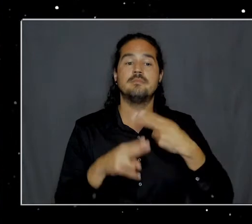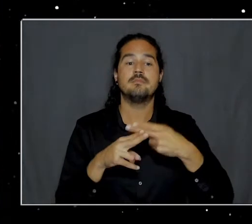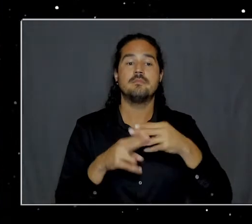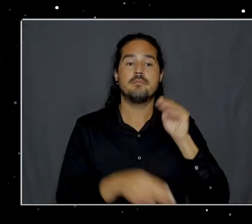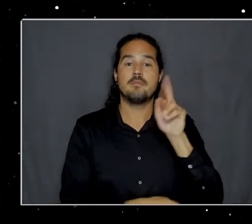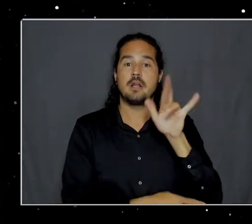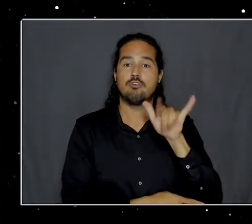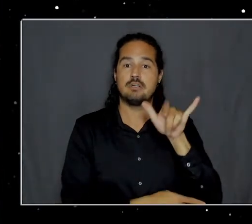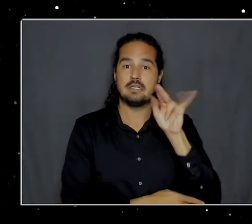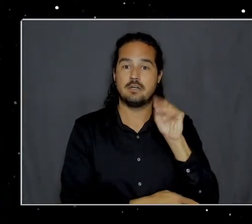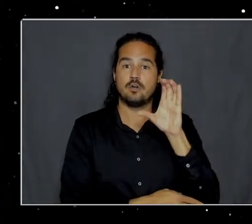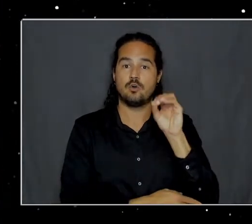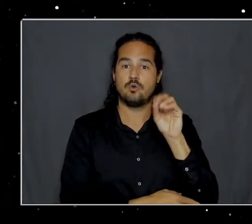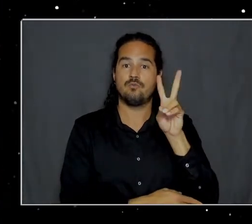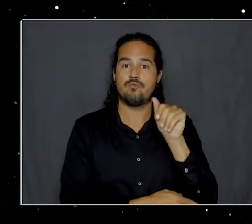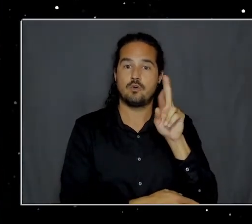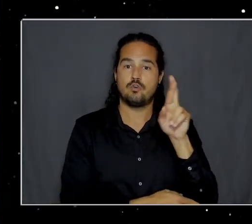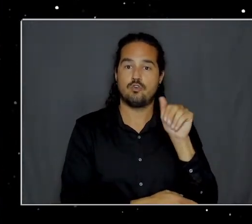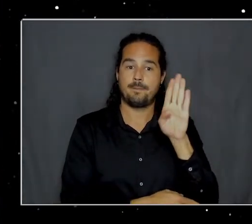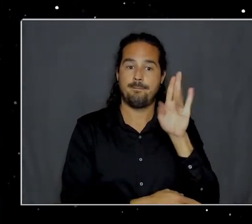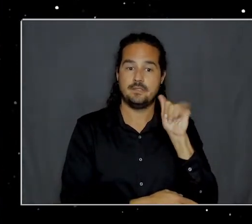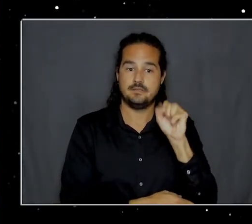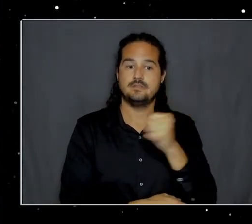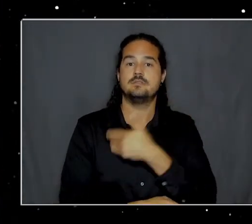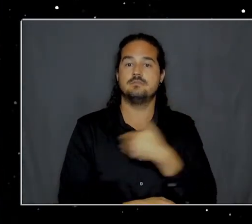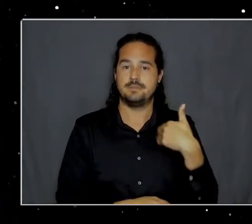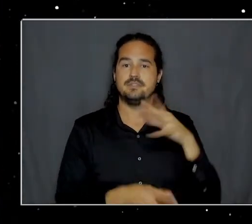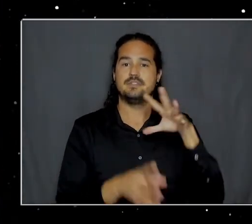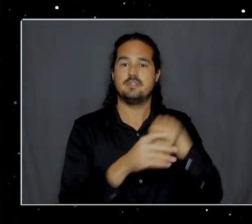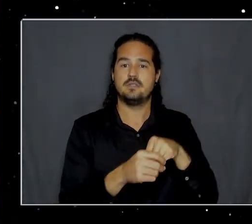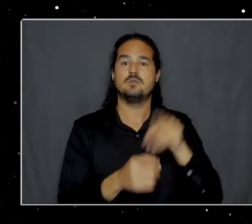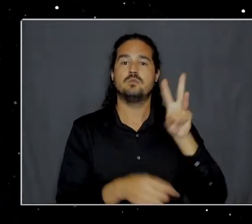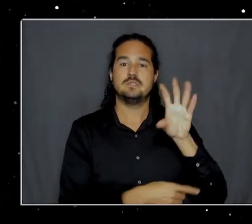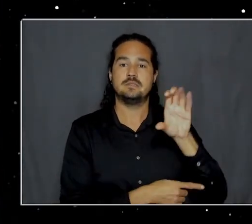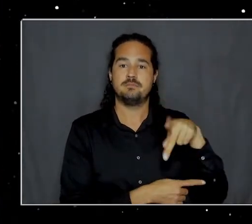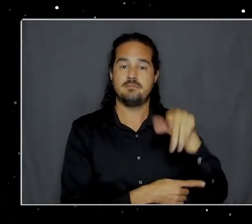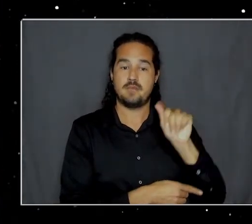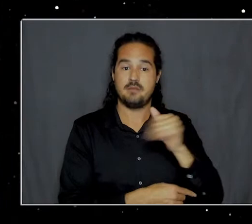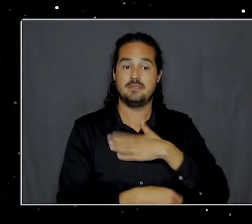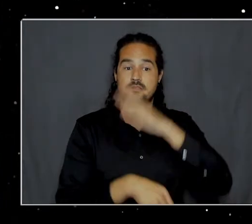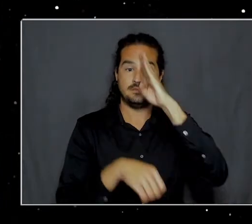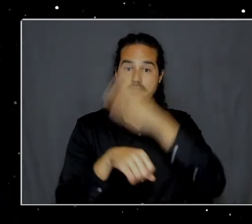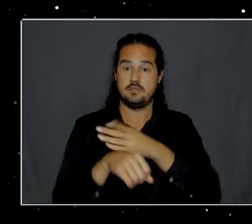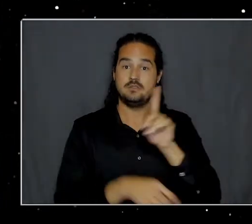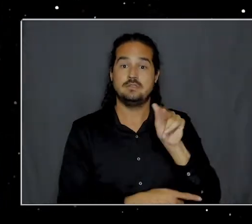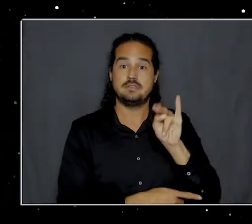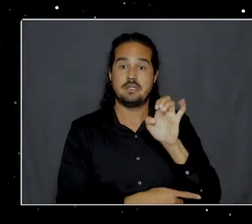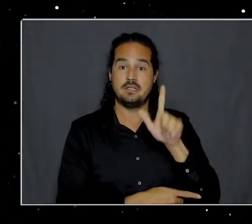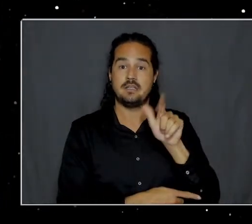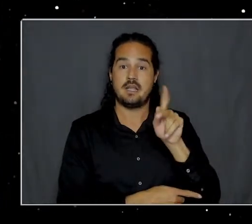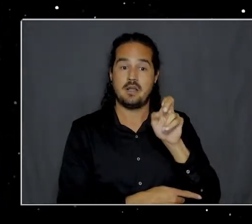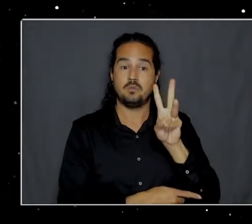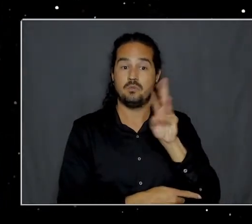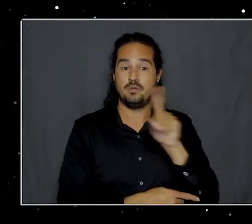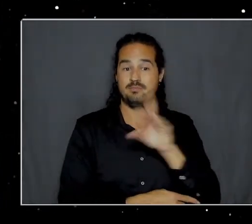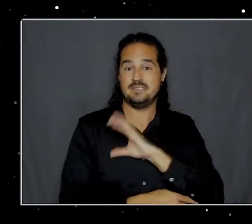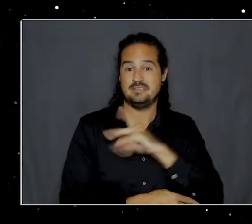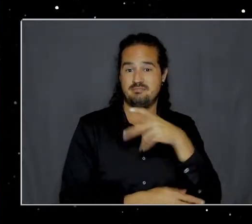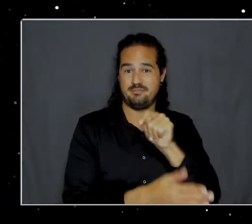THIS TIME! TO ADVOCATE FOR MY BROTHER CHE, AND FAMILIES WHO HAVE LOST LOVED ONES TO POLICE VIOLENCE.